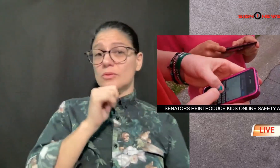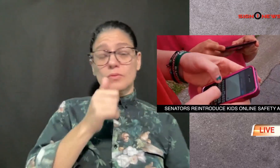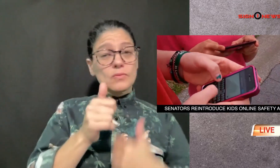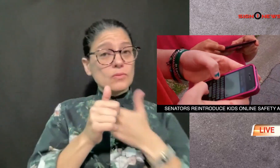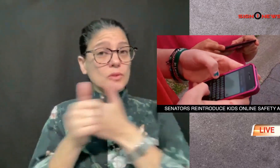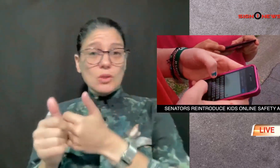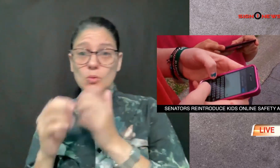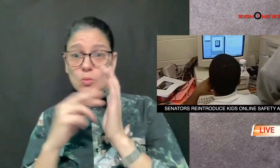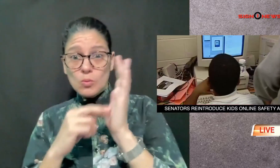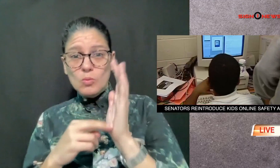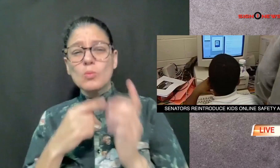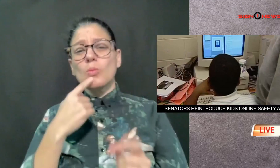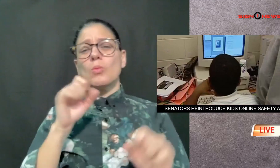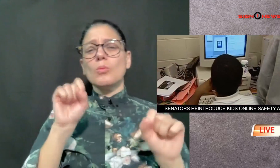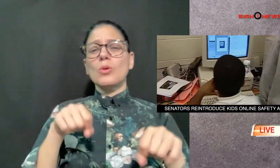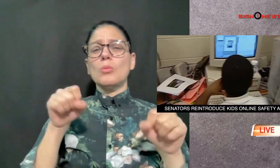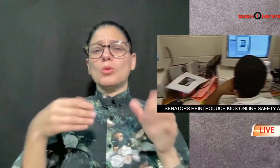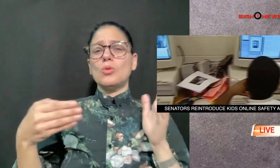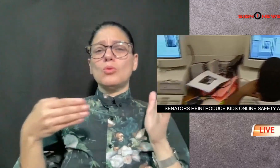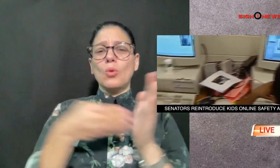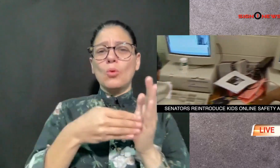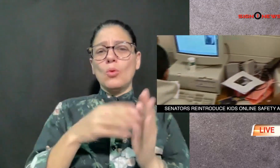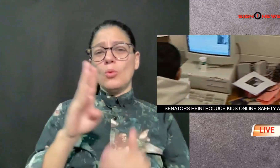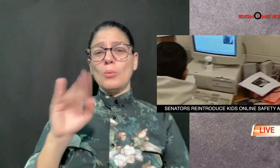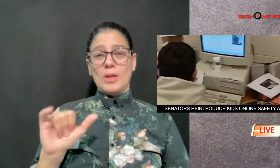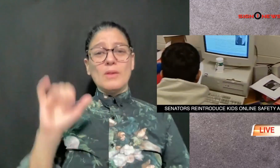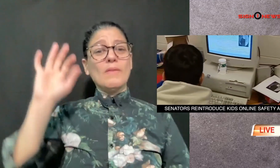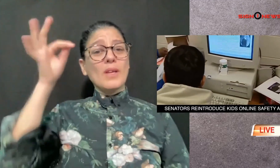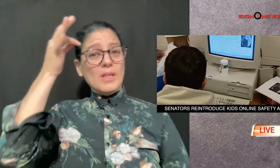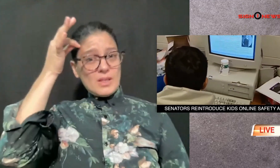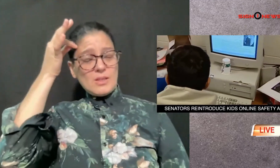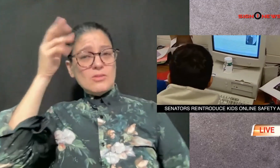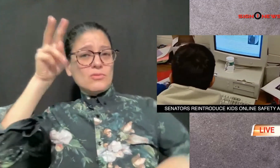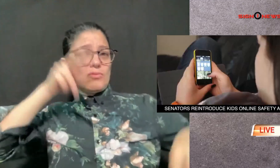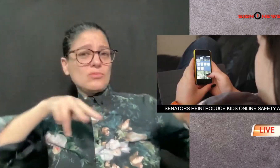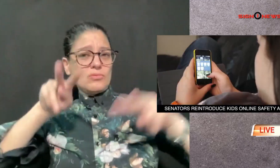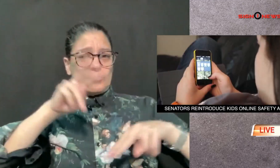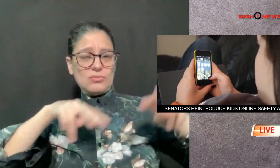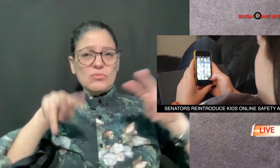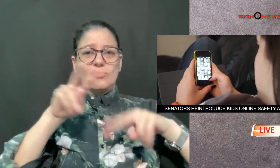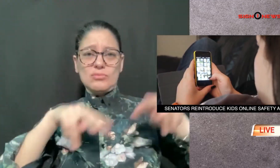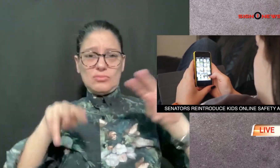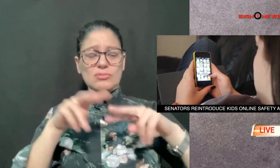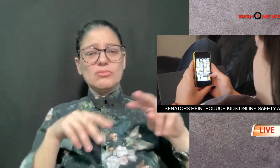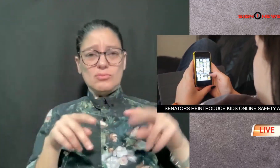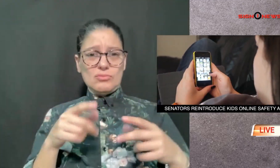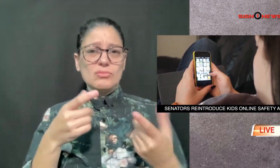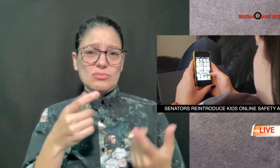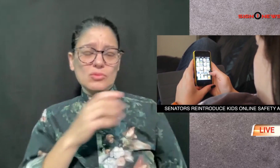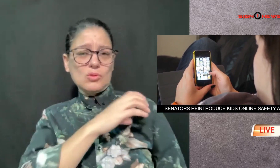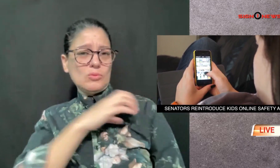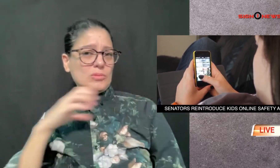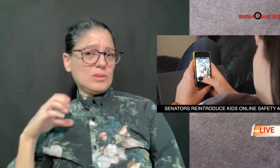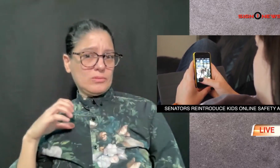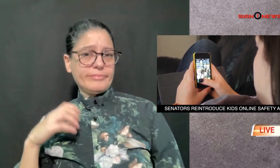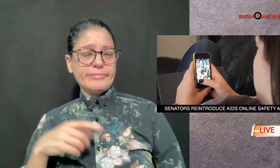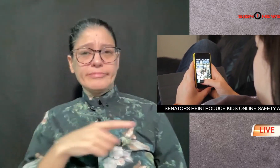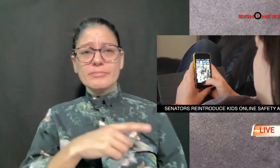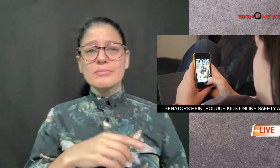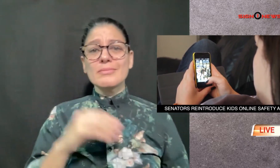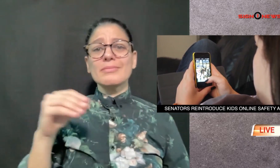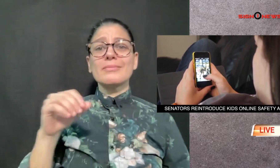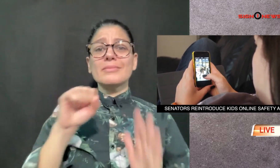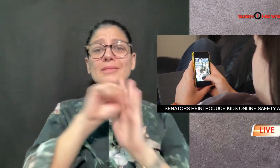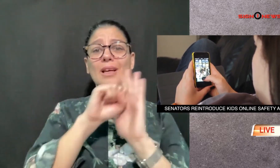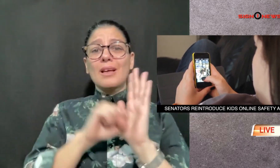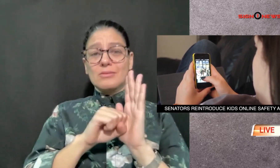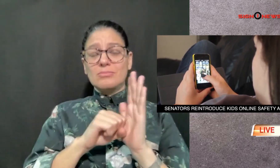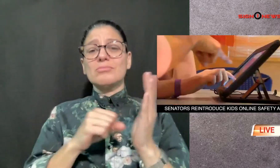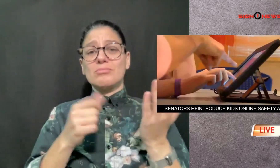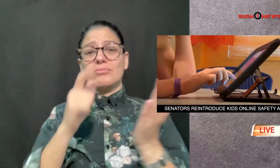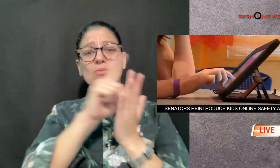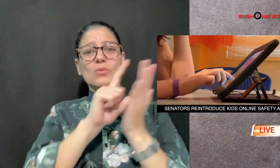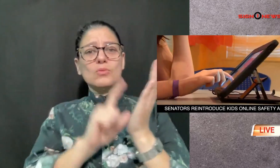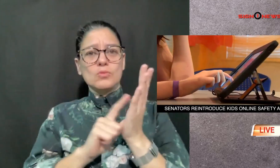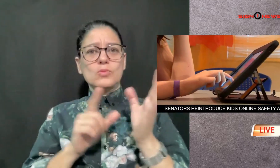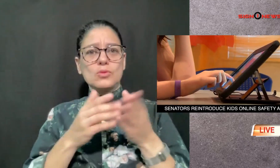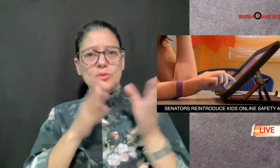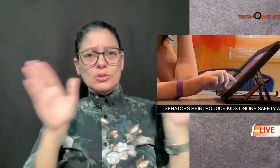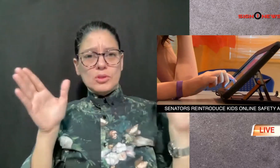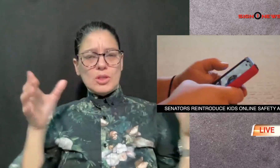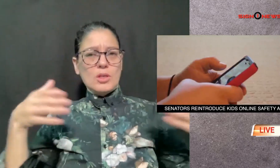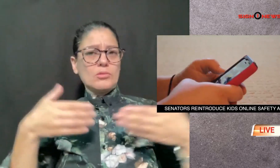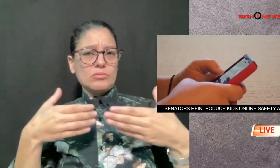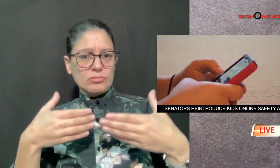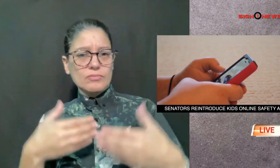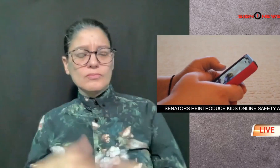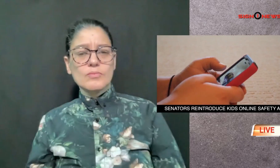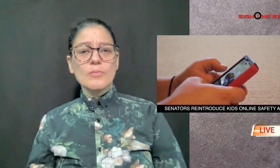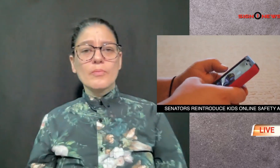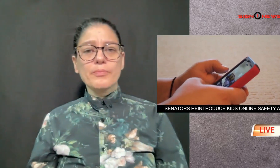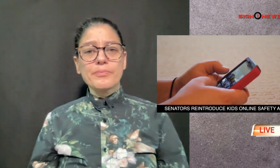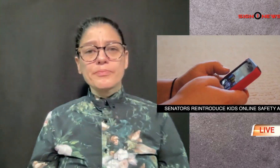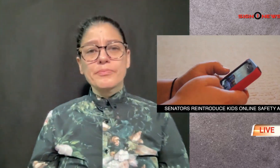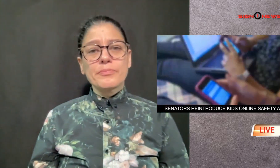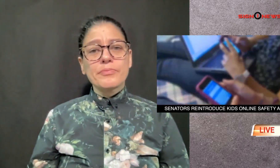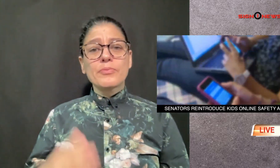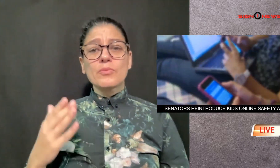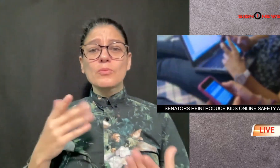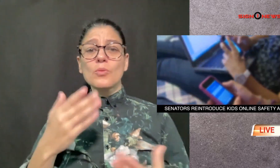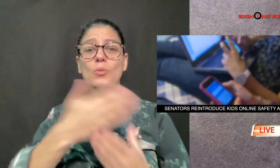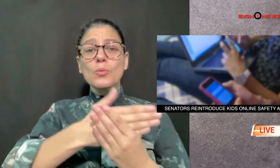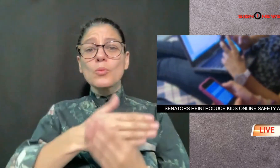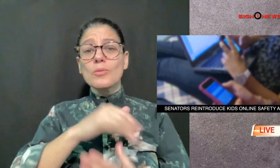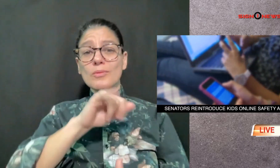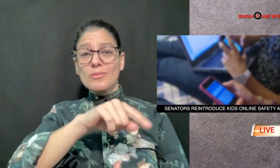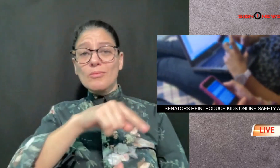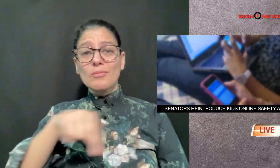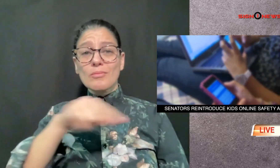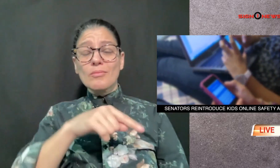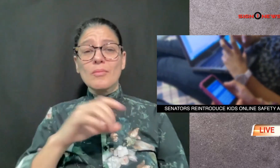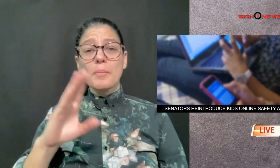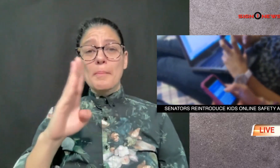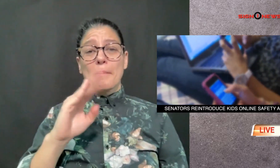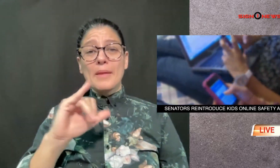do not comply they could be sued by the Federal Trade Commission and states attorneys general